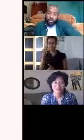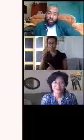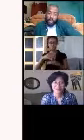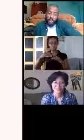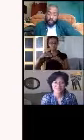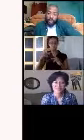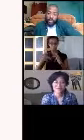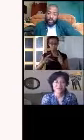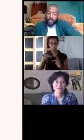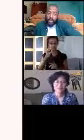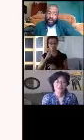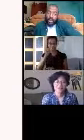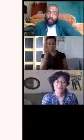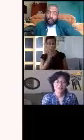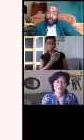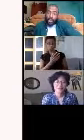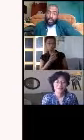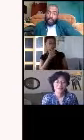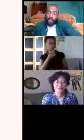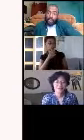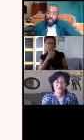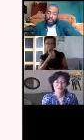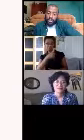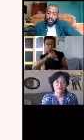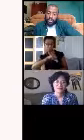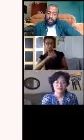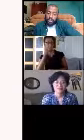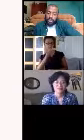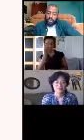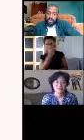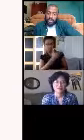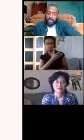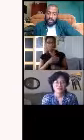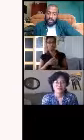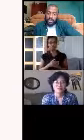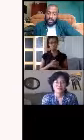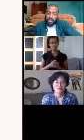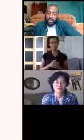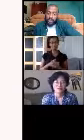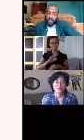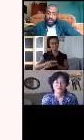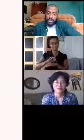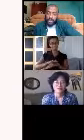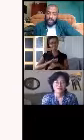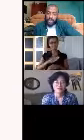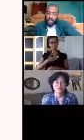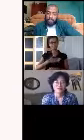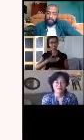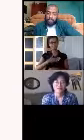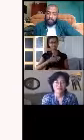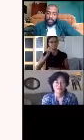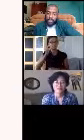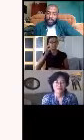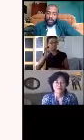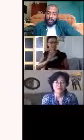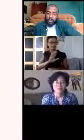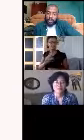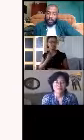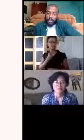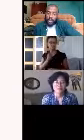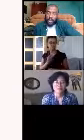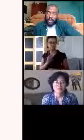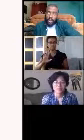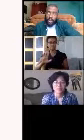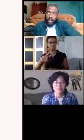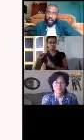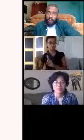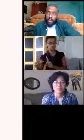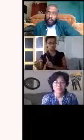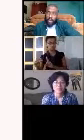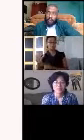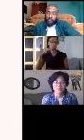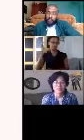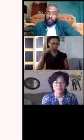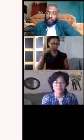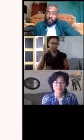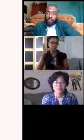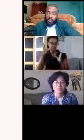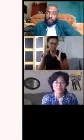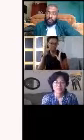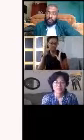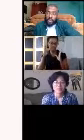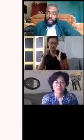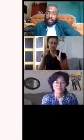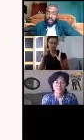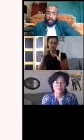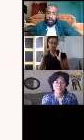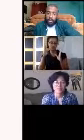benchmarks. So I do, I do urge you to listen to those voices, if ever it comes up where,